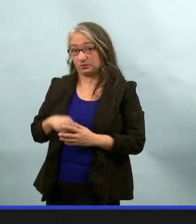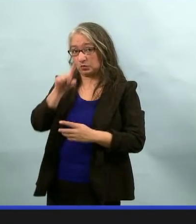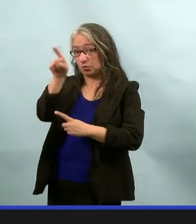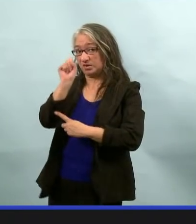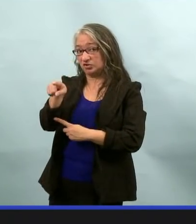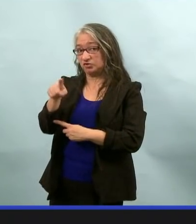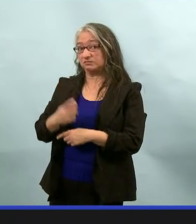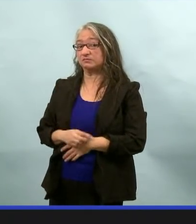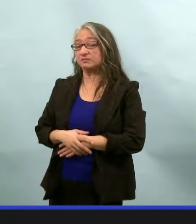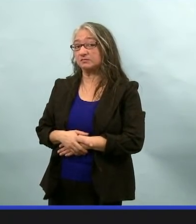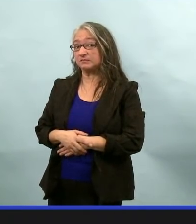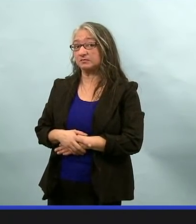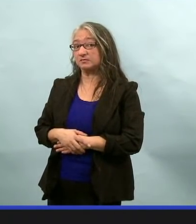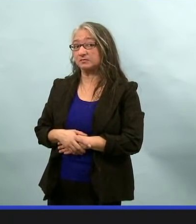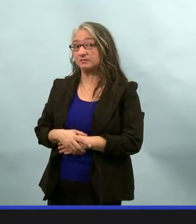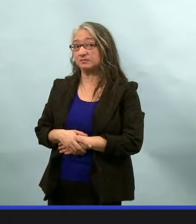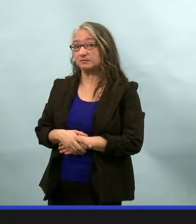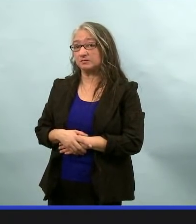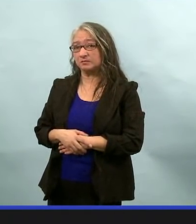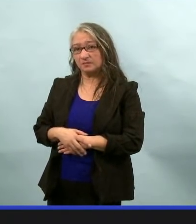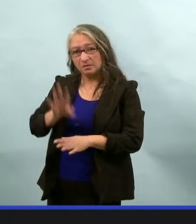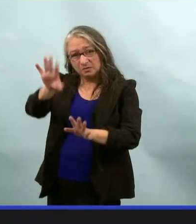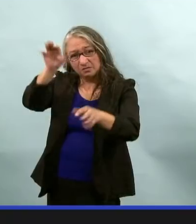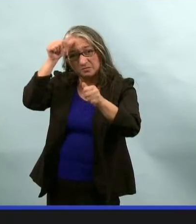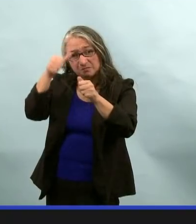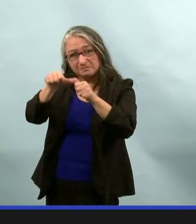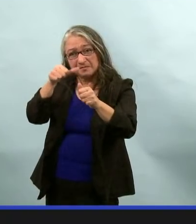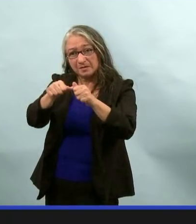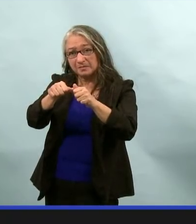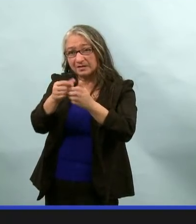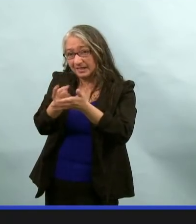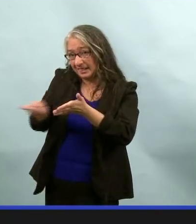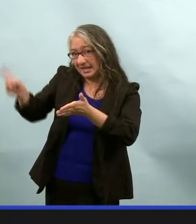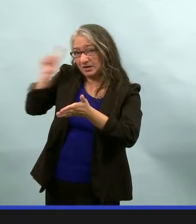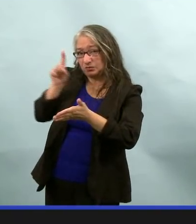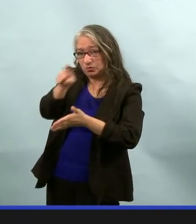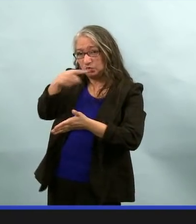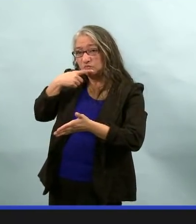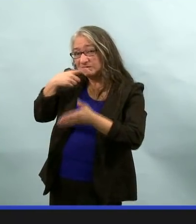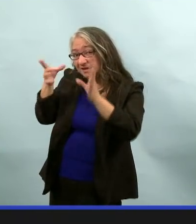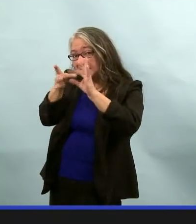you had mentioned last week about the effectiveness of the third booster um did